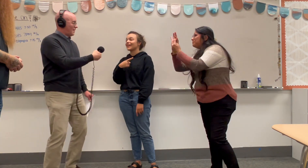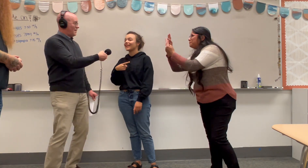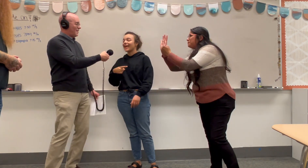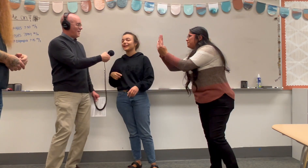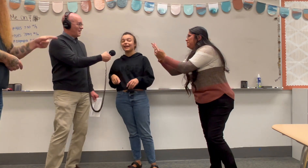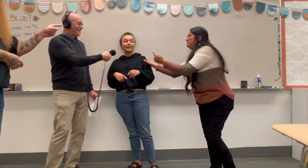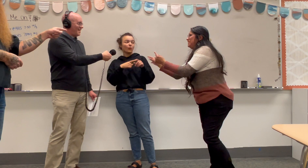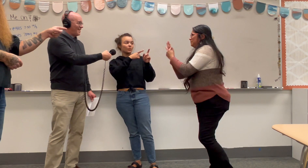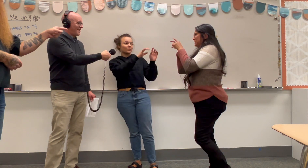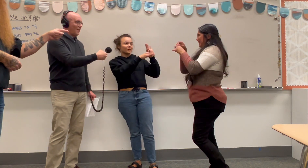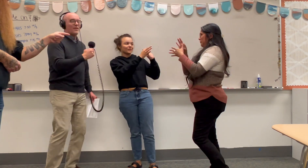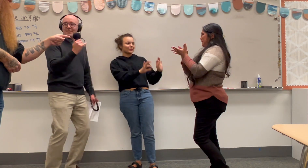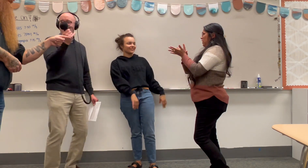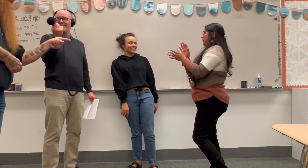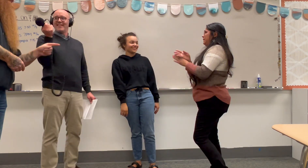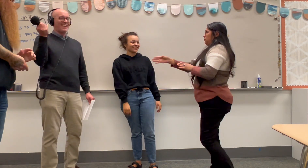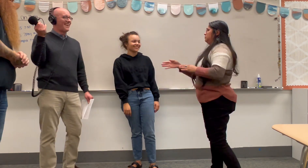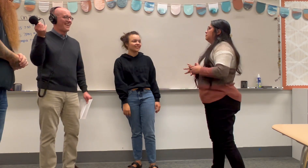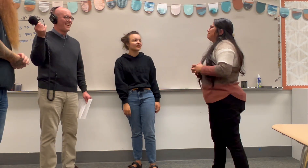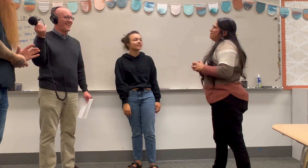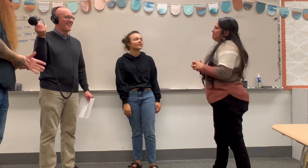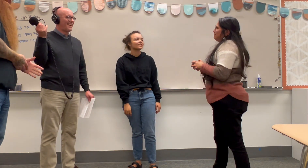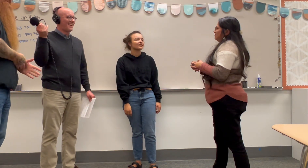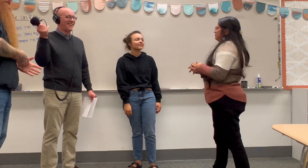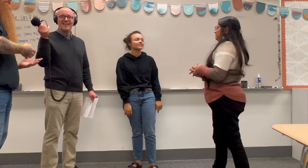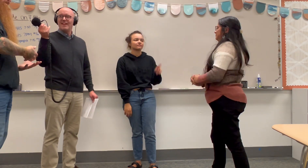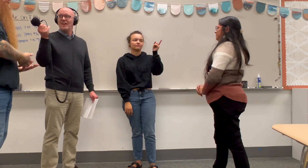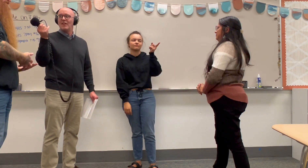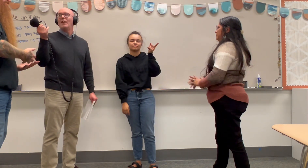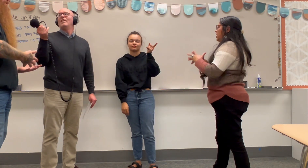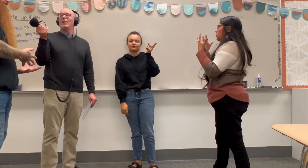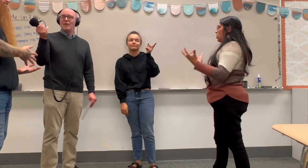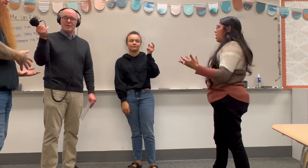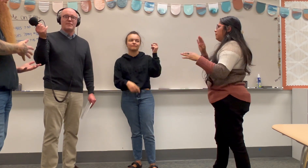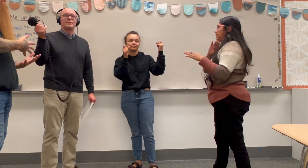yeah and I oh one more especially in the medical field the medical field is one that it changes